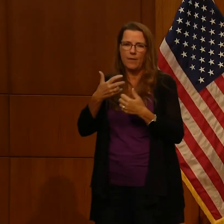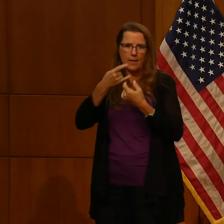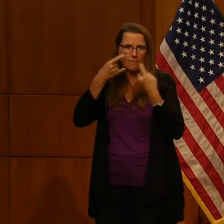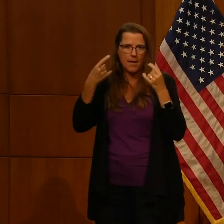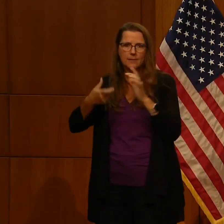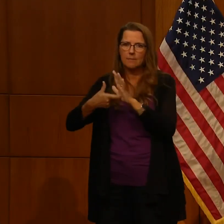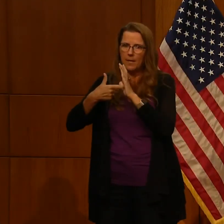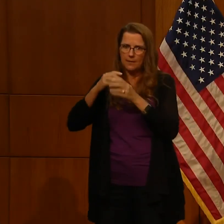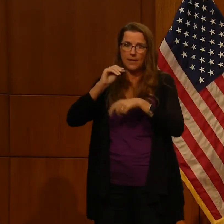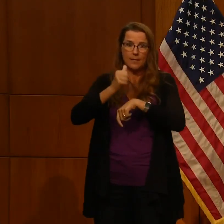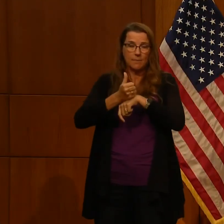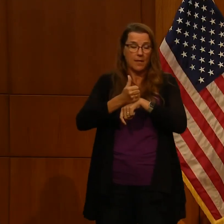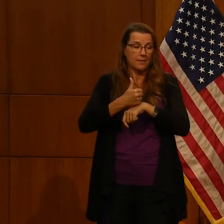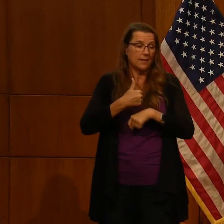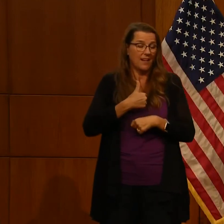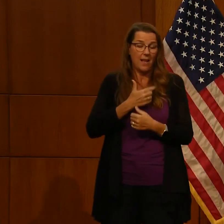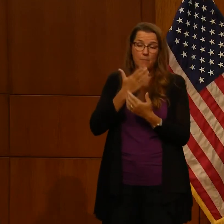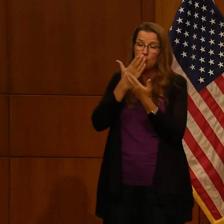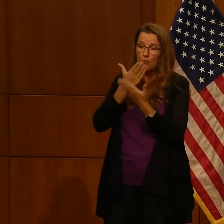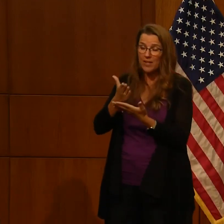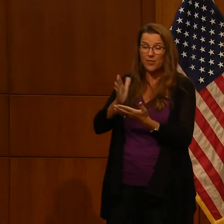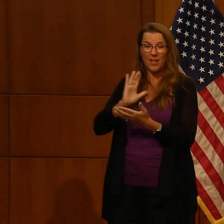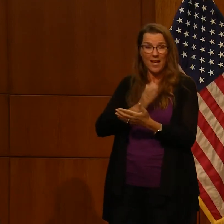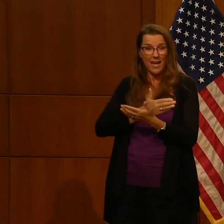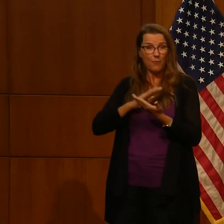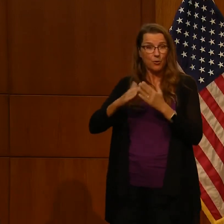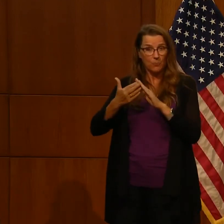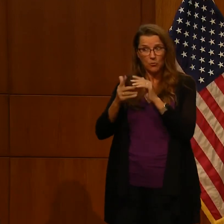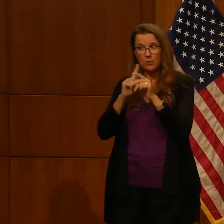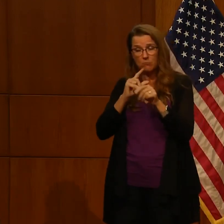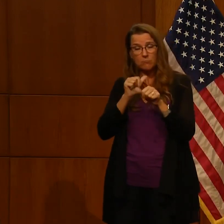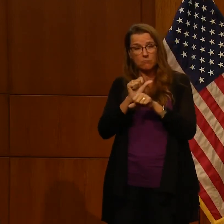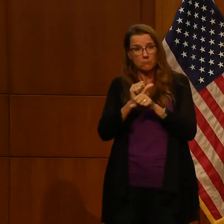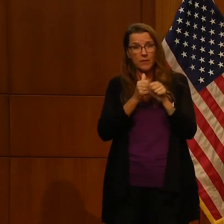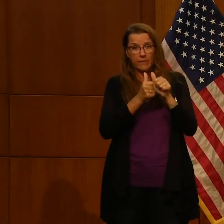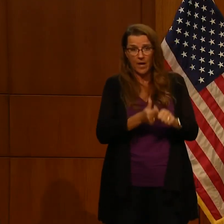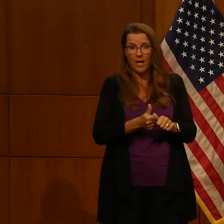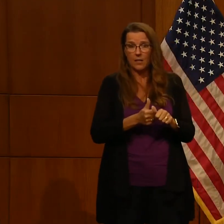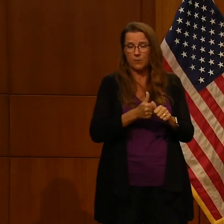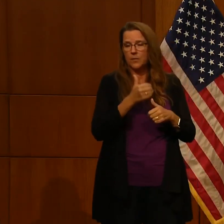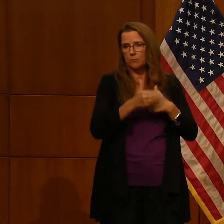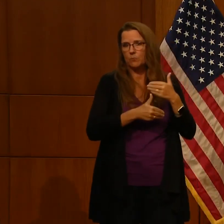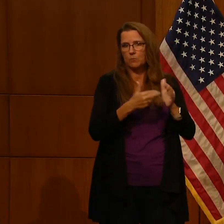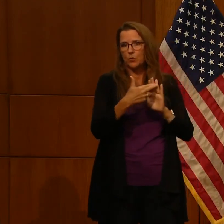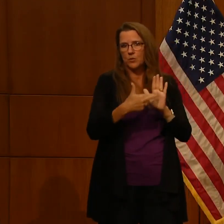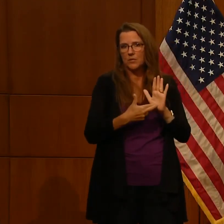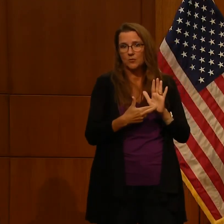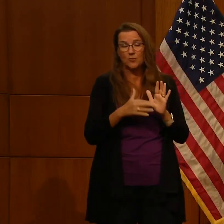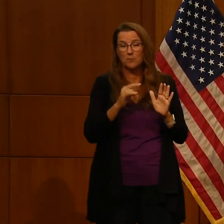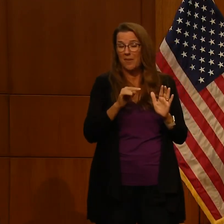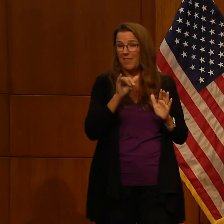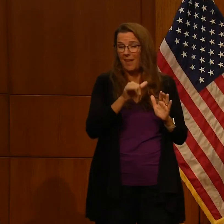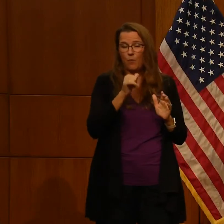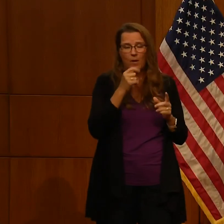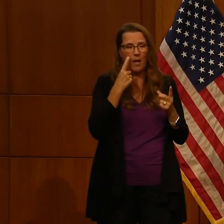PROCEDURES. UM, MASKING. WE HAVE A MASK MANDATE IN PLACE, AND I'M GRATEFUL TO OUR COMMUNITY FOR FOLLOWING ALL OF